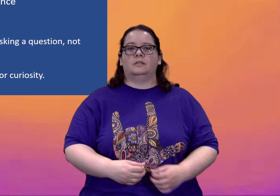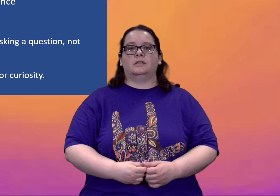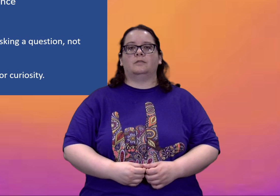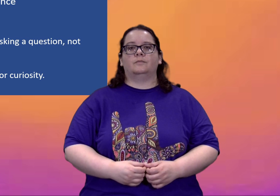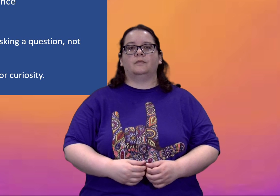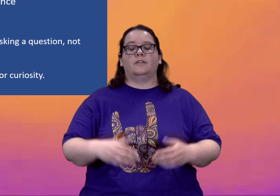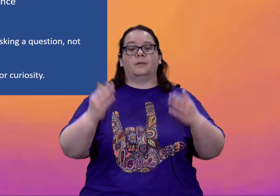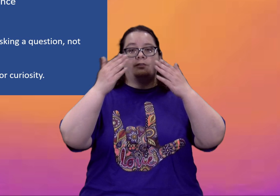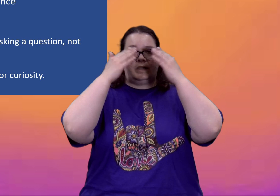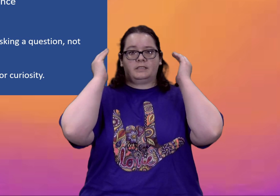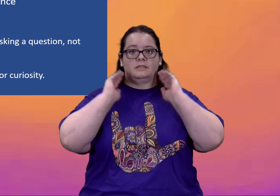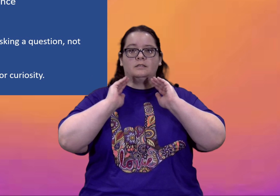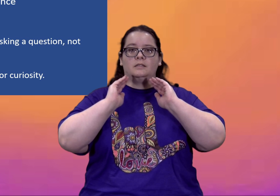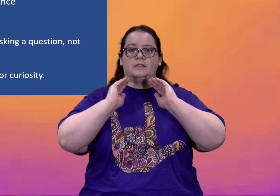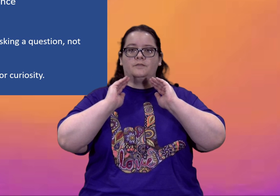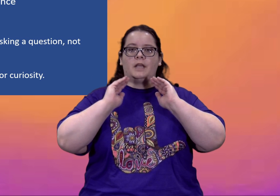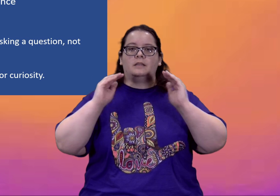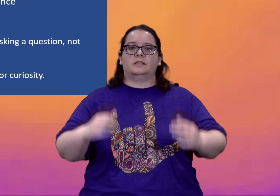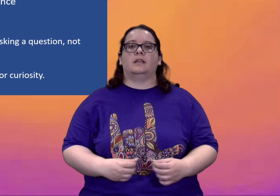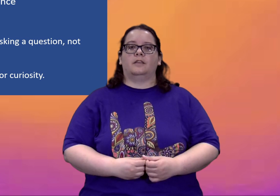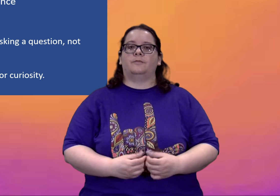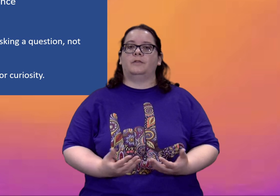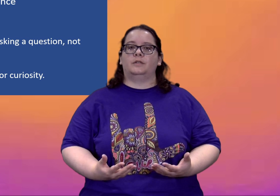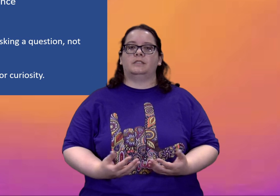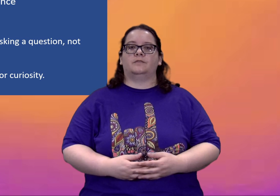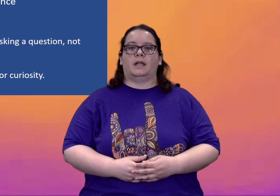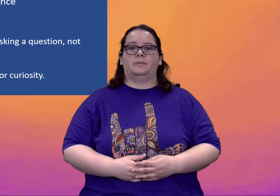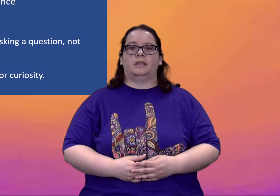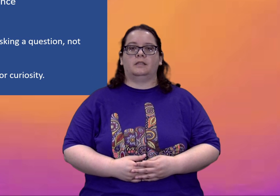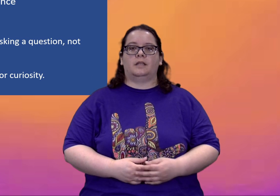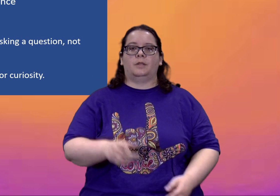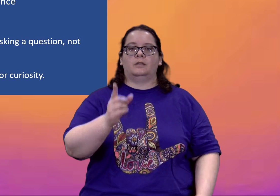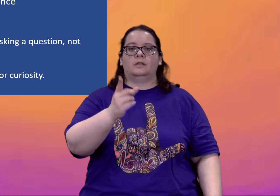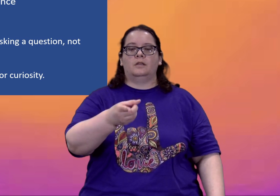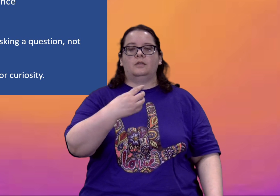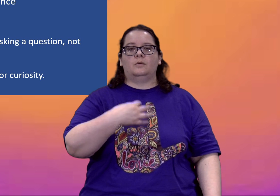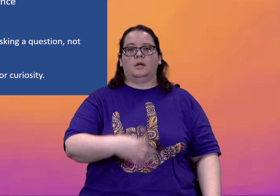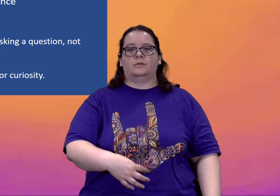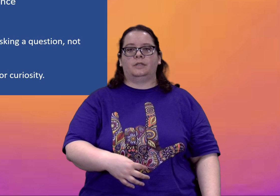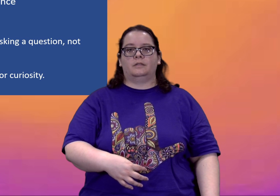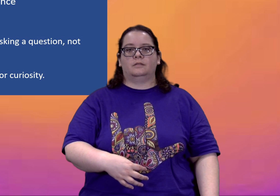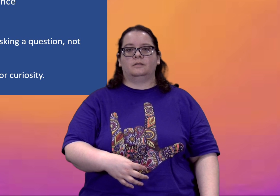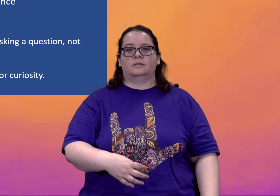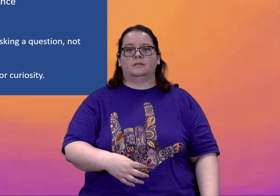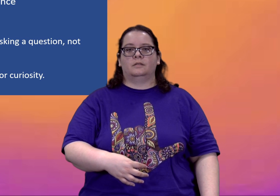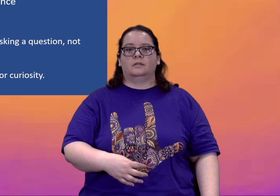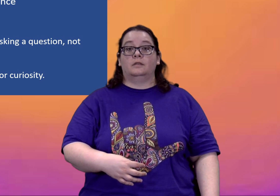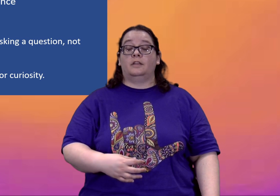so if my face is flat that's like if my voice is flat making a statement "you hungry". If